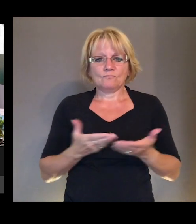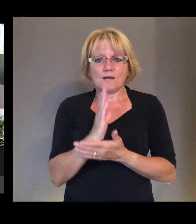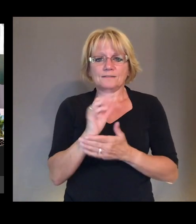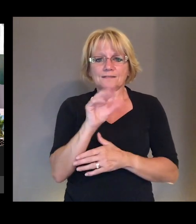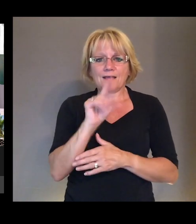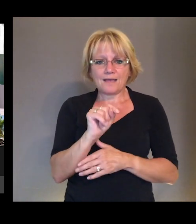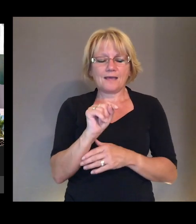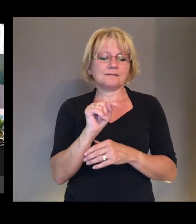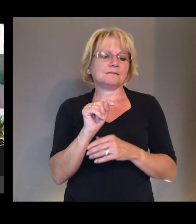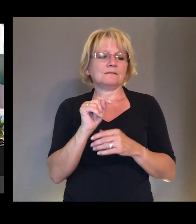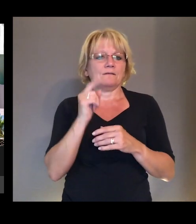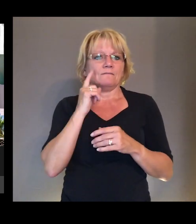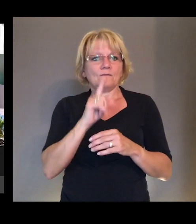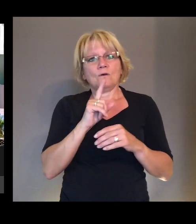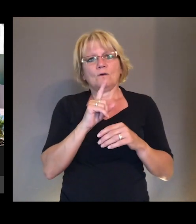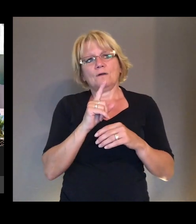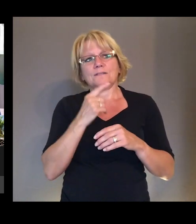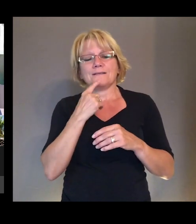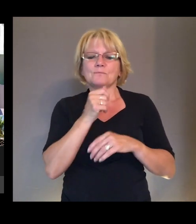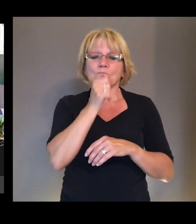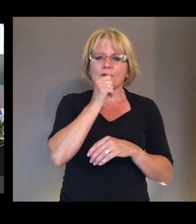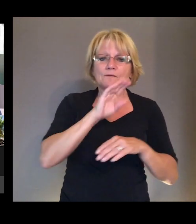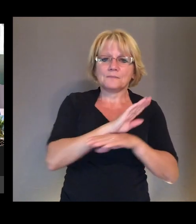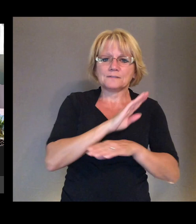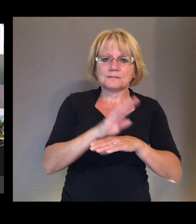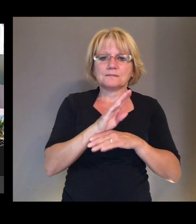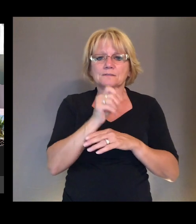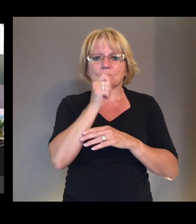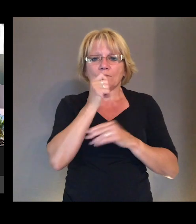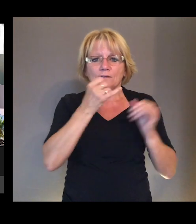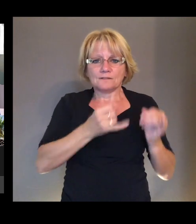finding that discrimination by individuals and private businesses was constitutional,